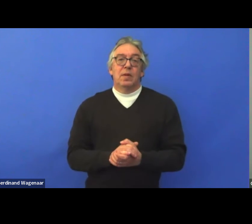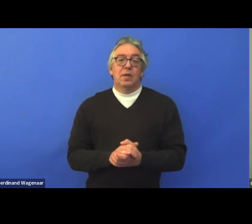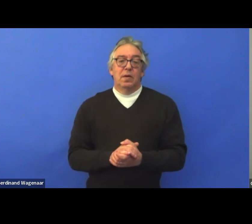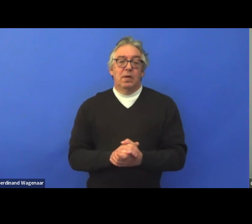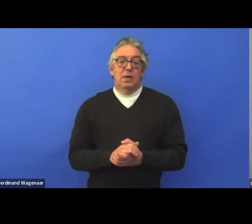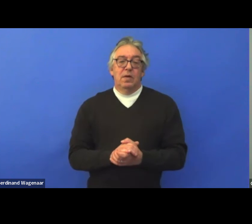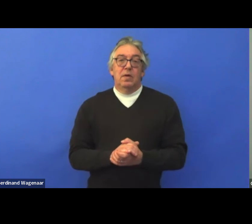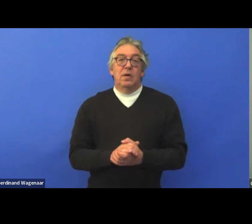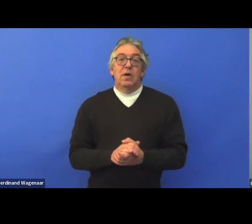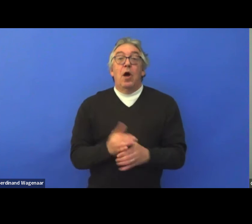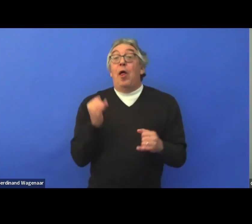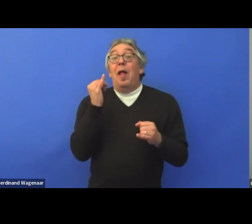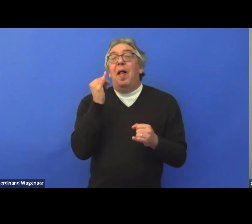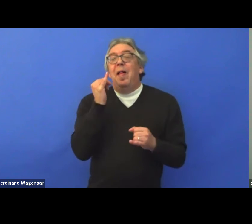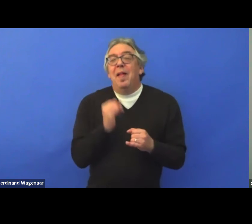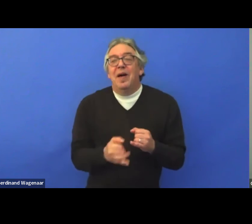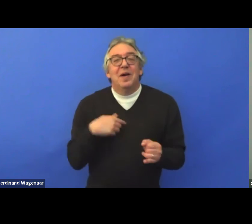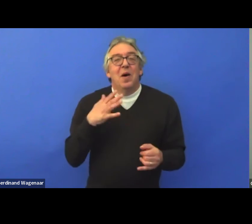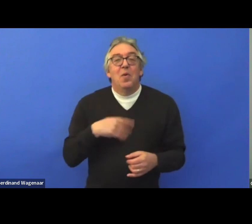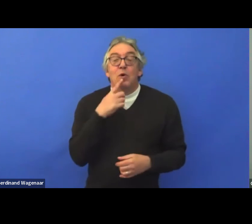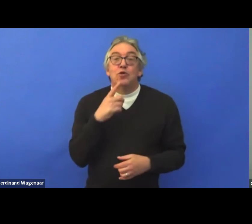I want to say that i2i was funded to explore possible